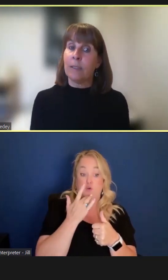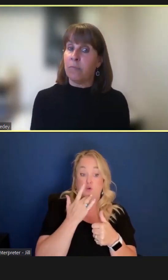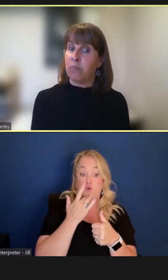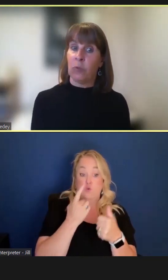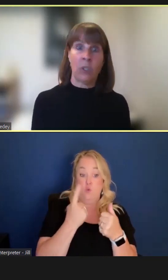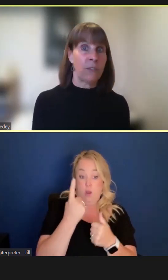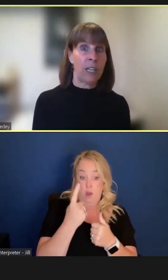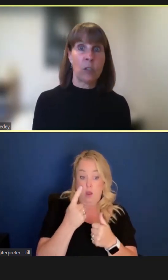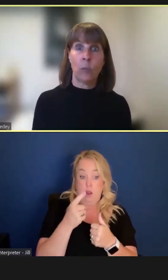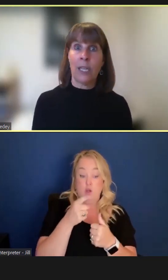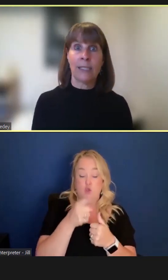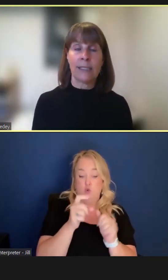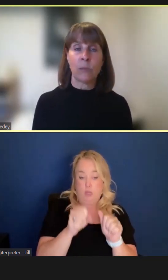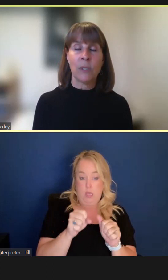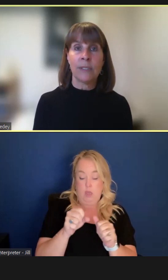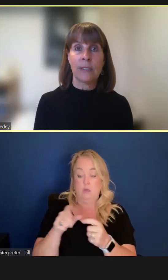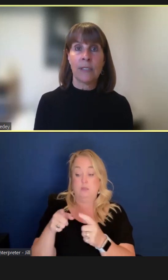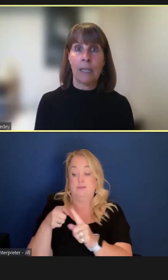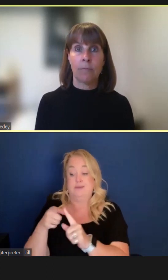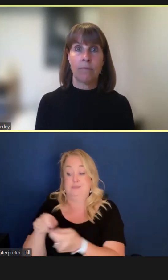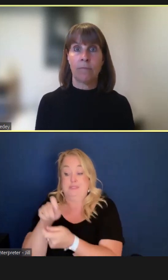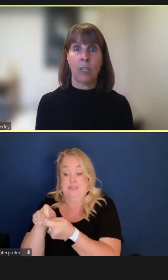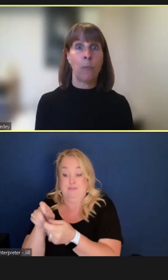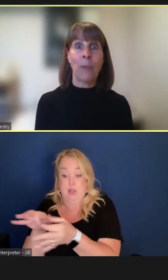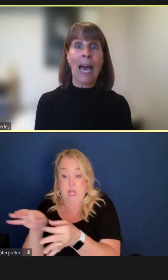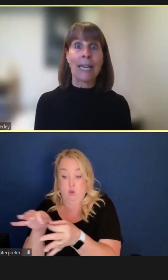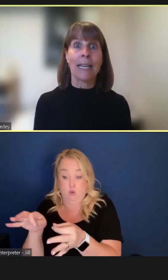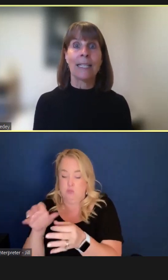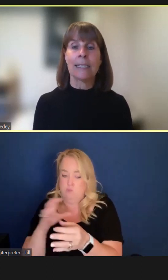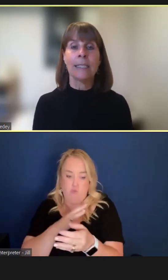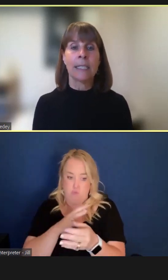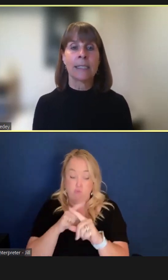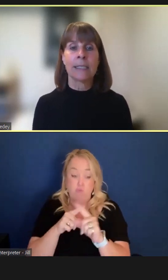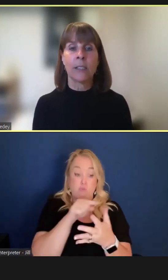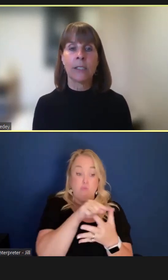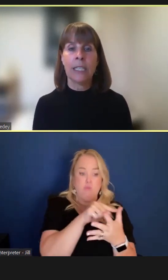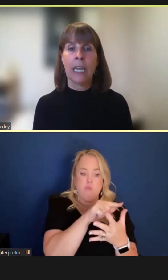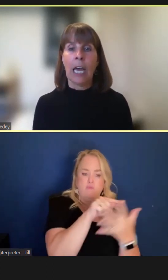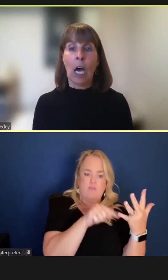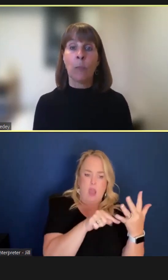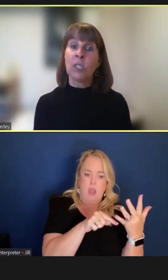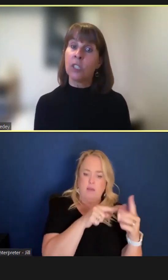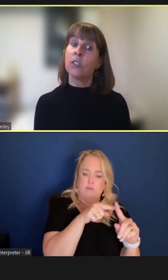doing a five domain assessment is not a bad idea necessarily um but just know